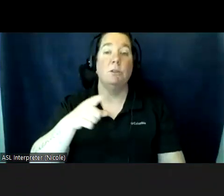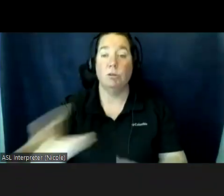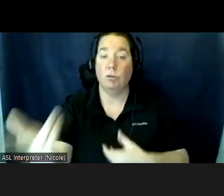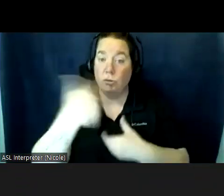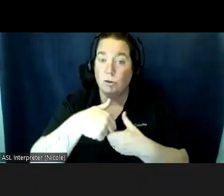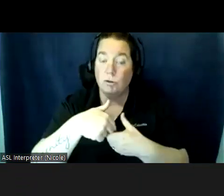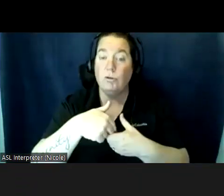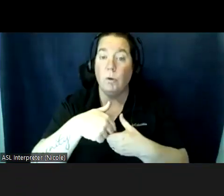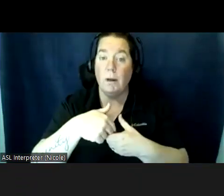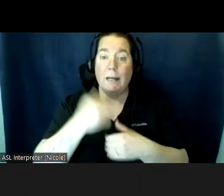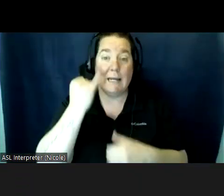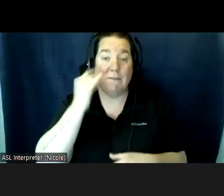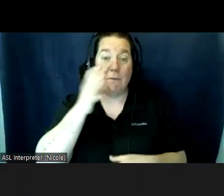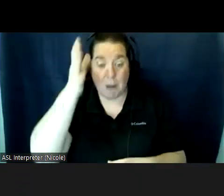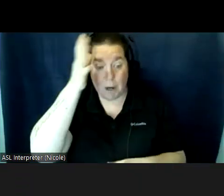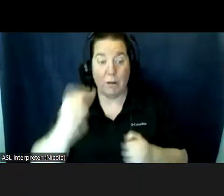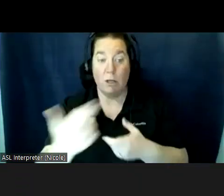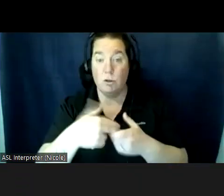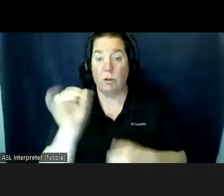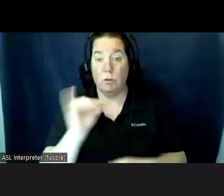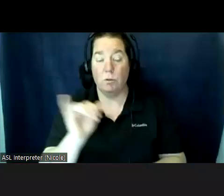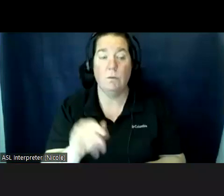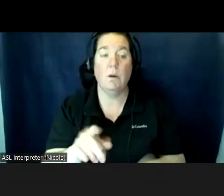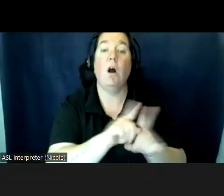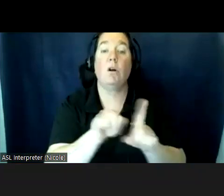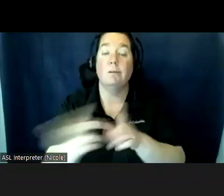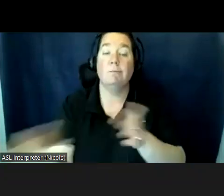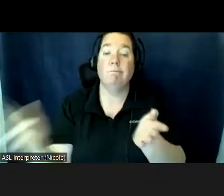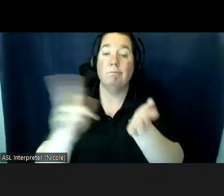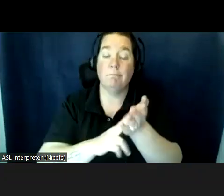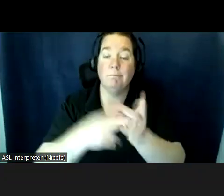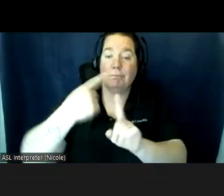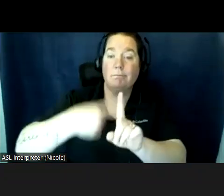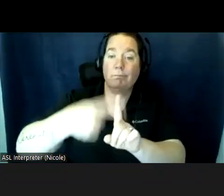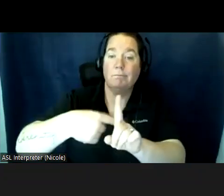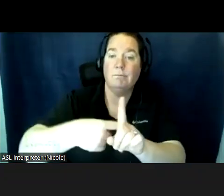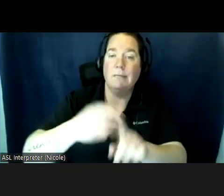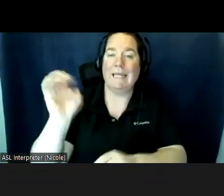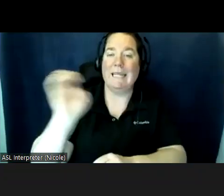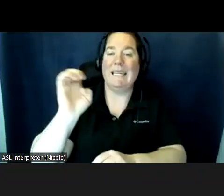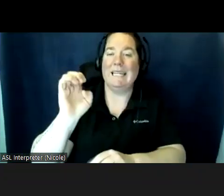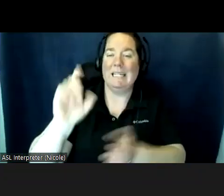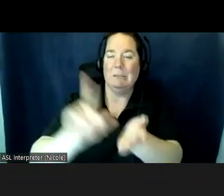you are a parent. You can also sign up for our monthly e-news or check out our YouTube channel.